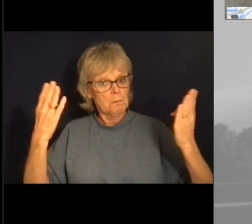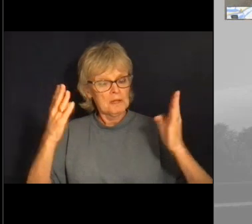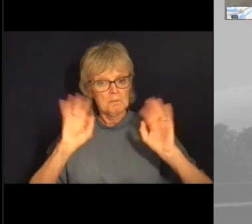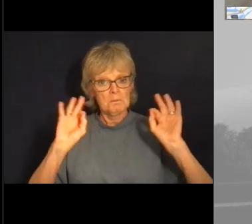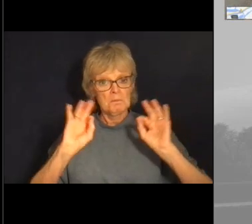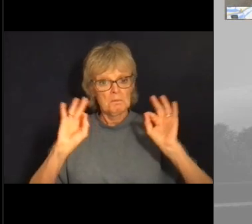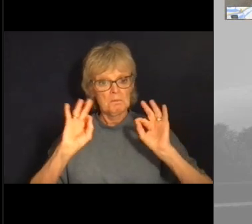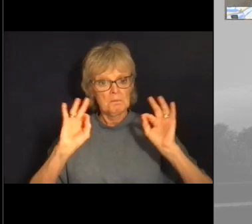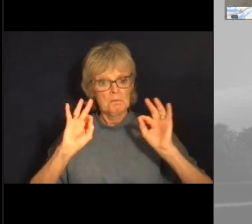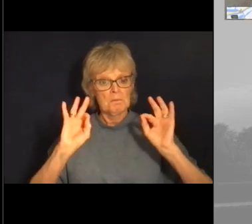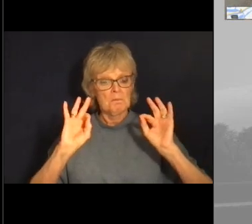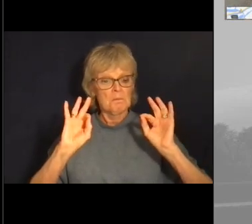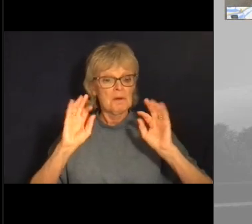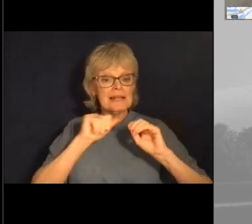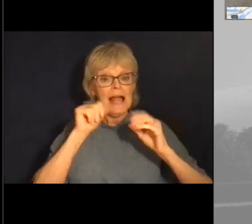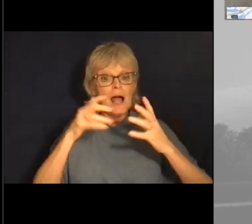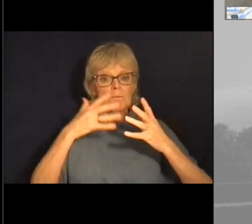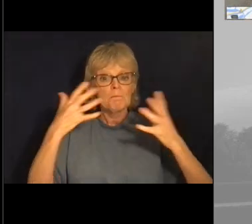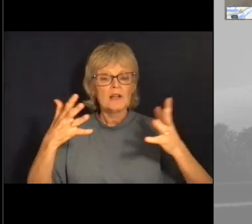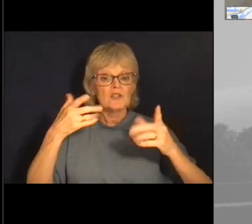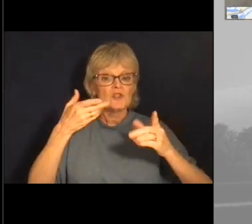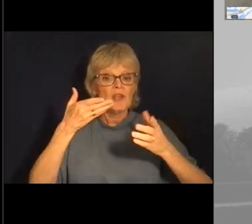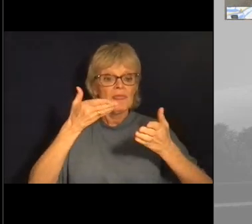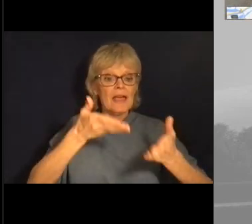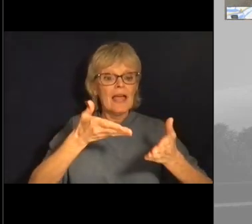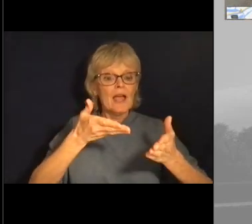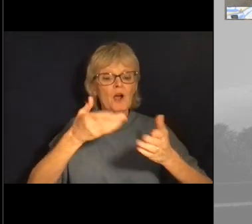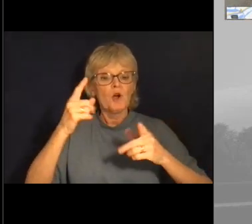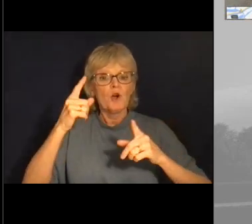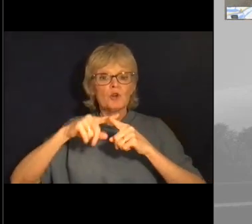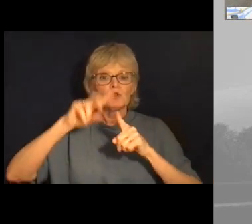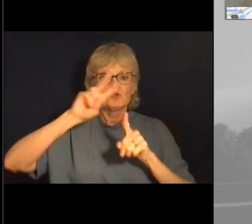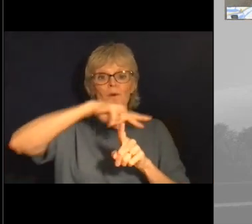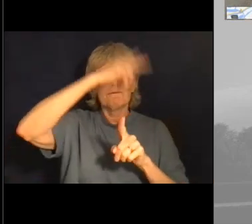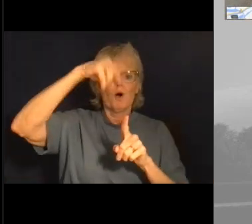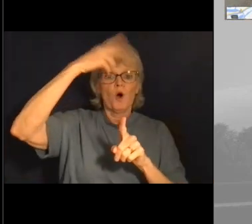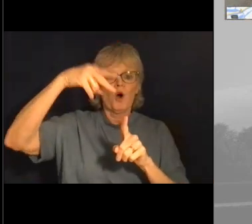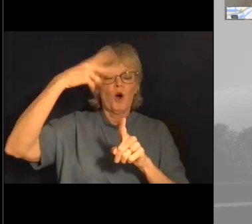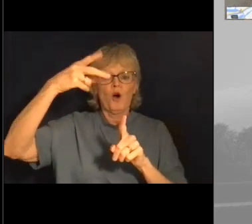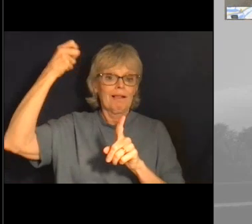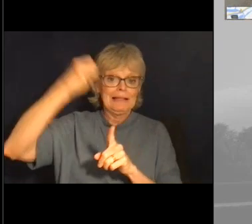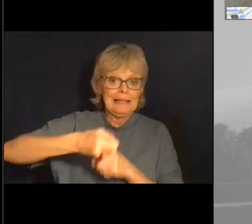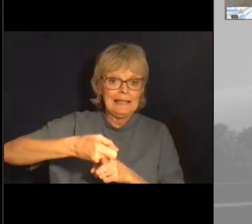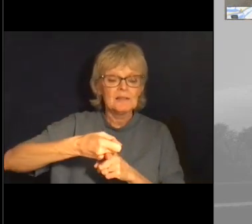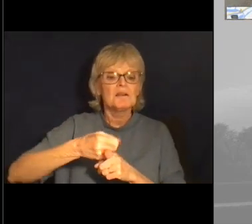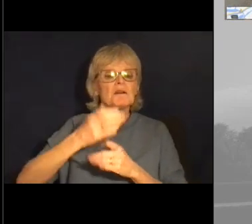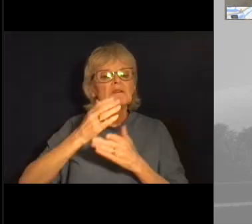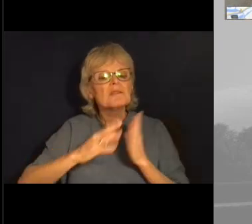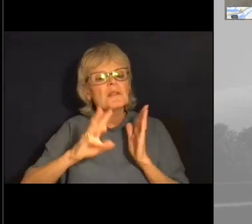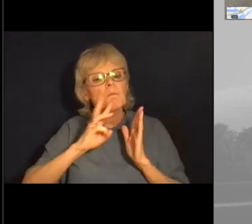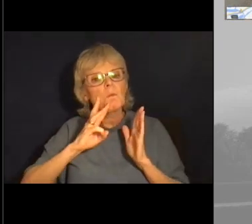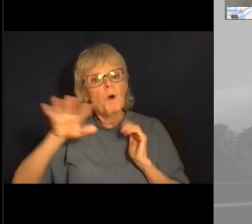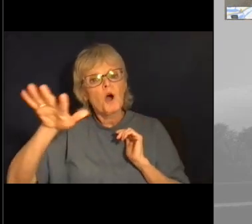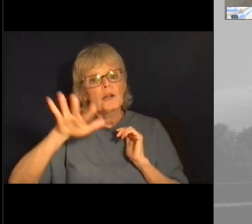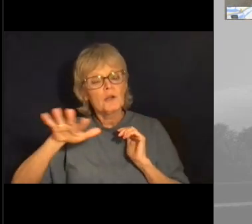there's a lot of stuff around that might, you know, hit you or blow into the car or things like that. There's a little bit of water nearby, but do you guys think this is a good site